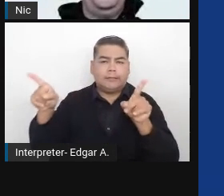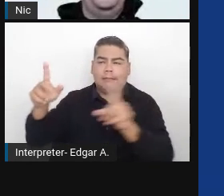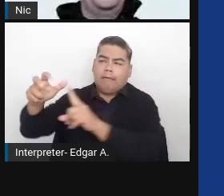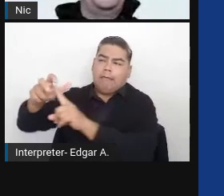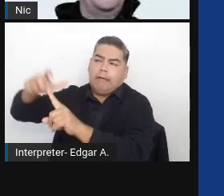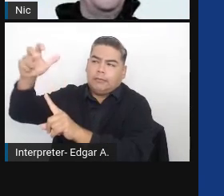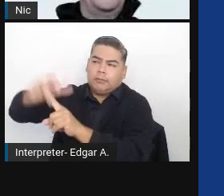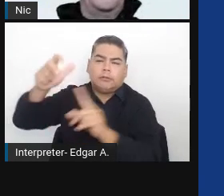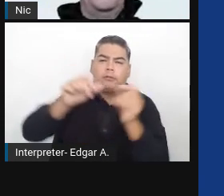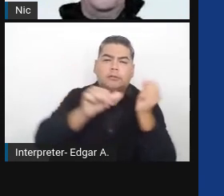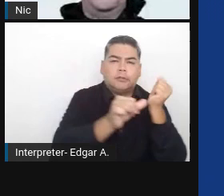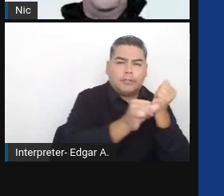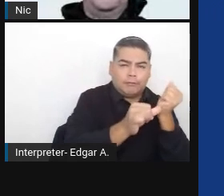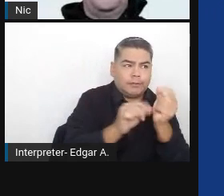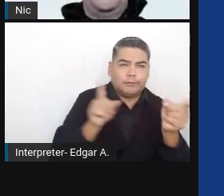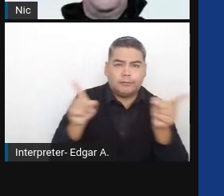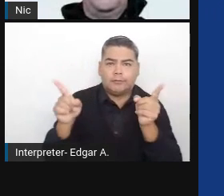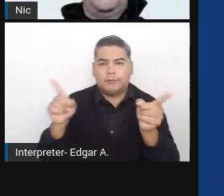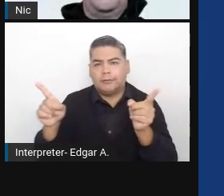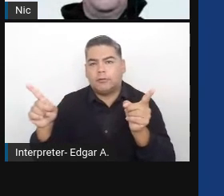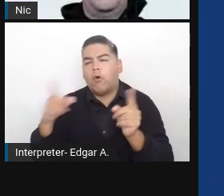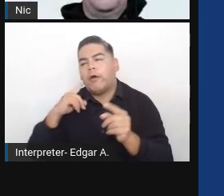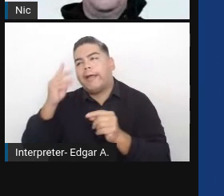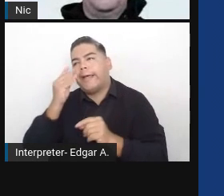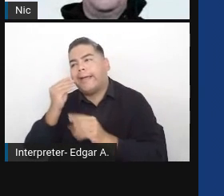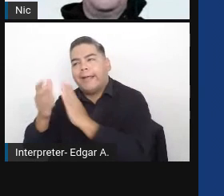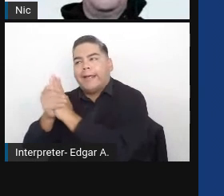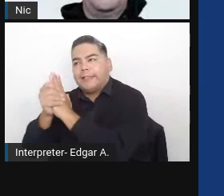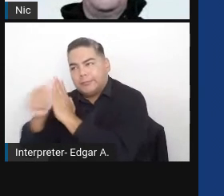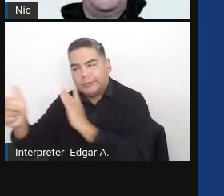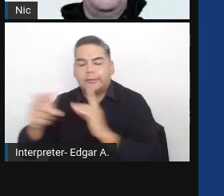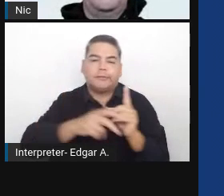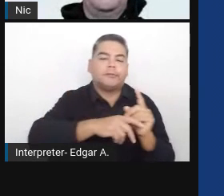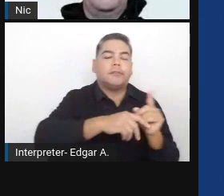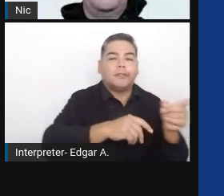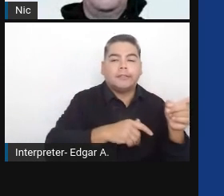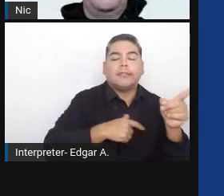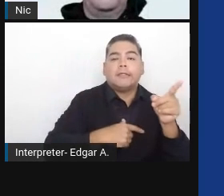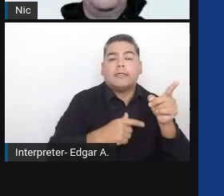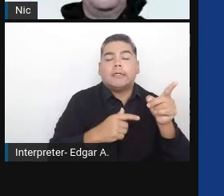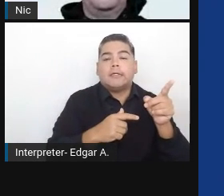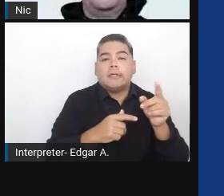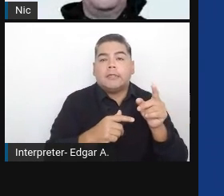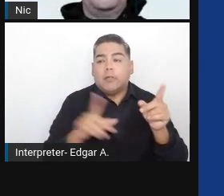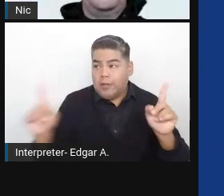One other question that might be quick. The question is those accessibility overlays shouldn't be